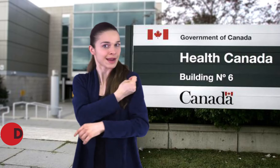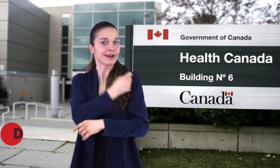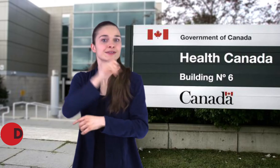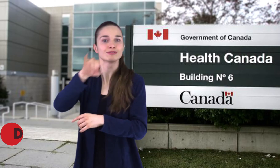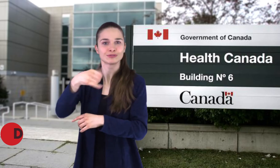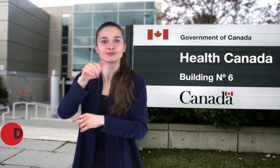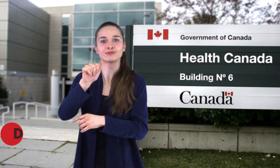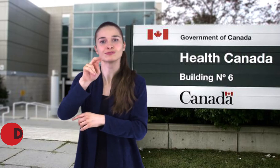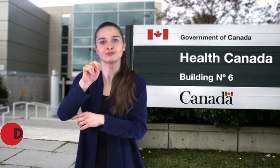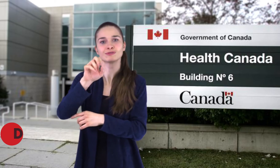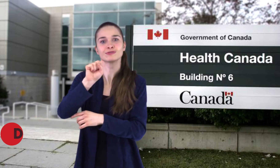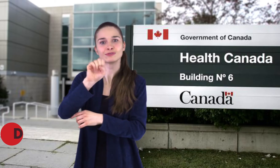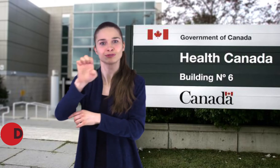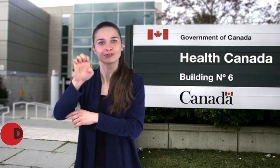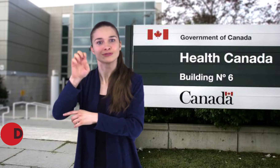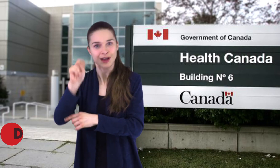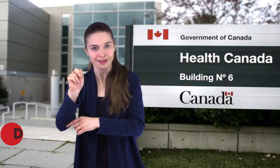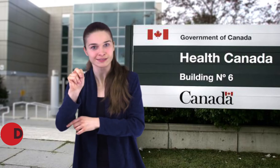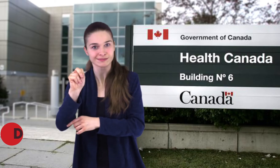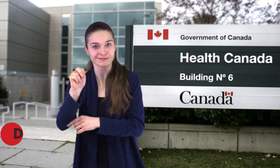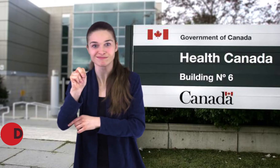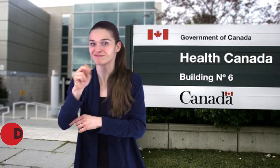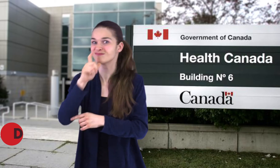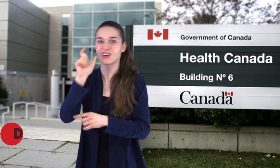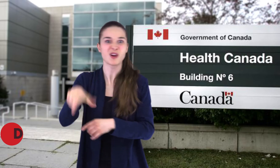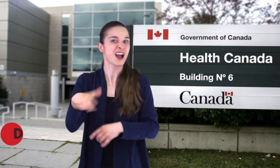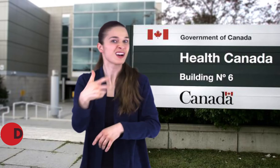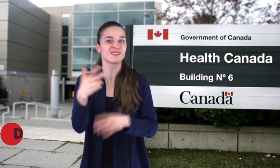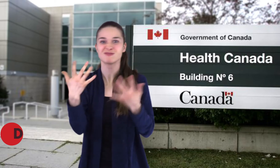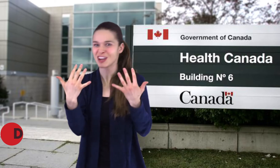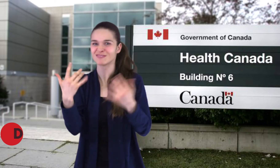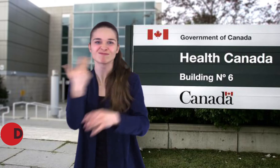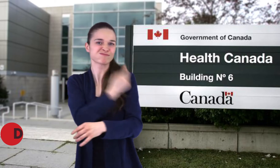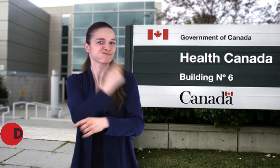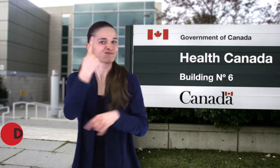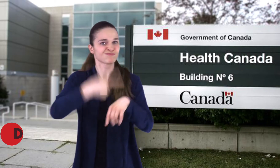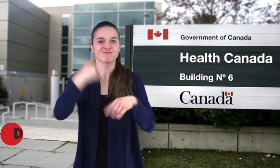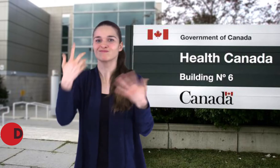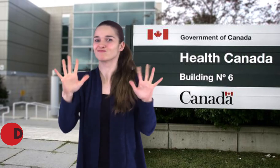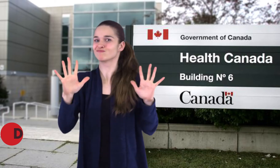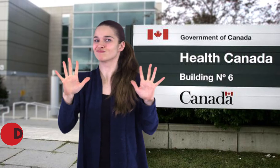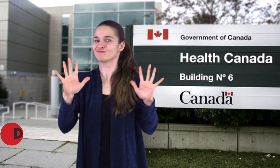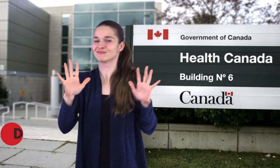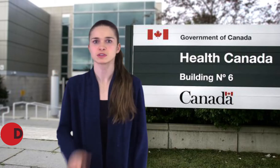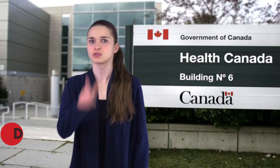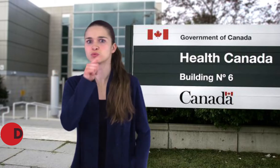Only Janssen has one shot.